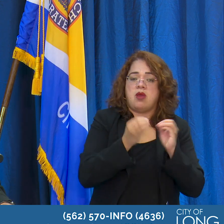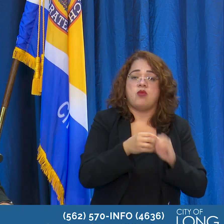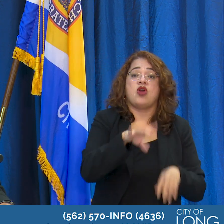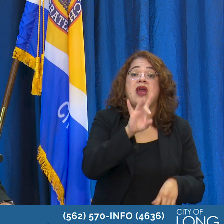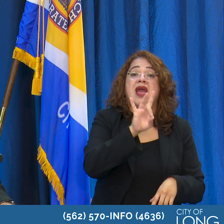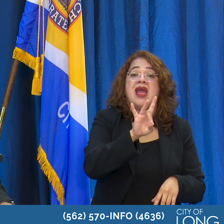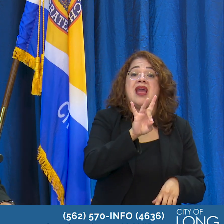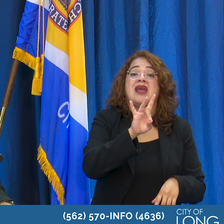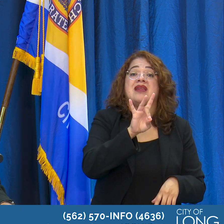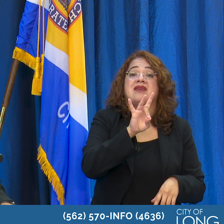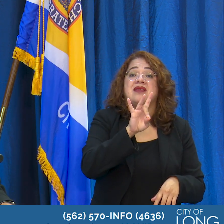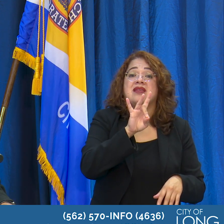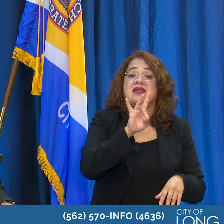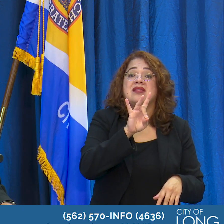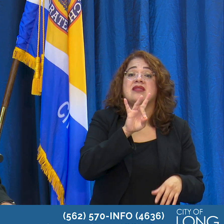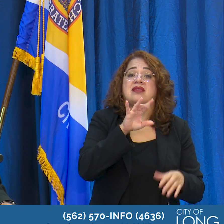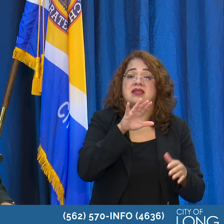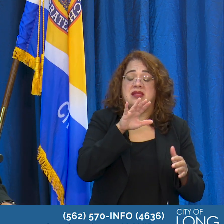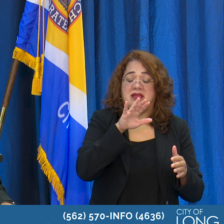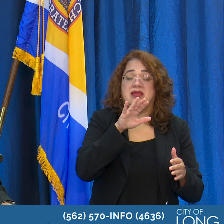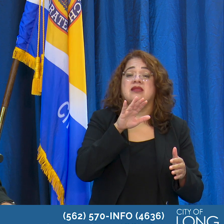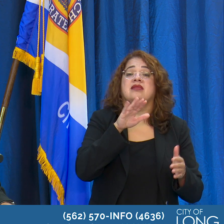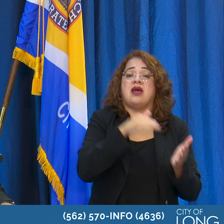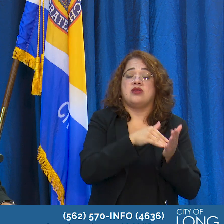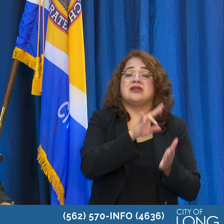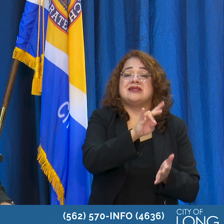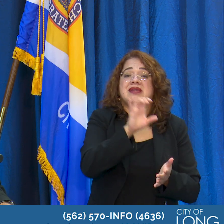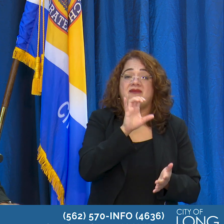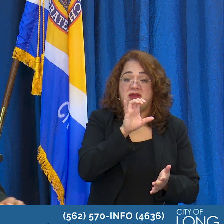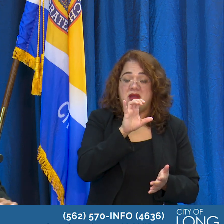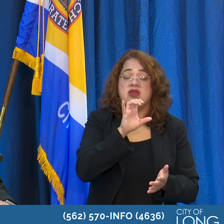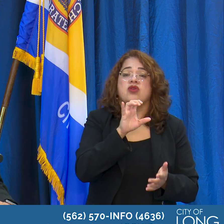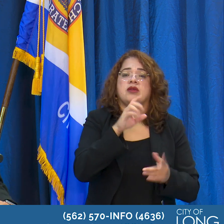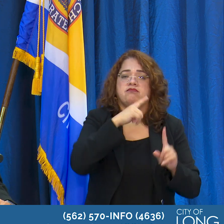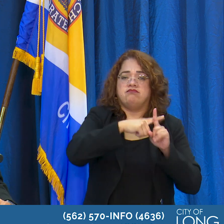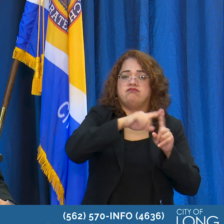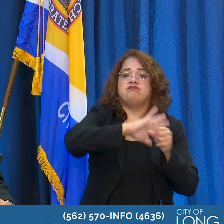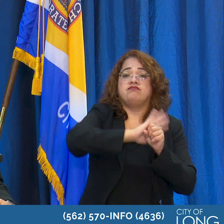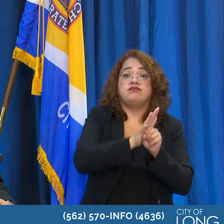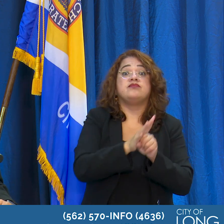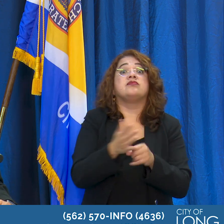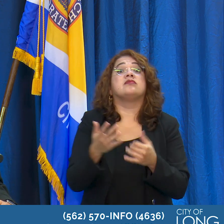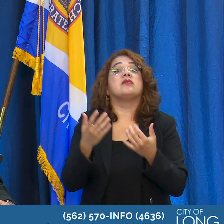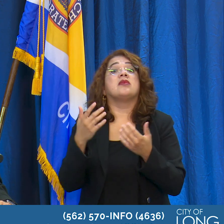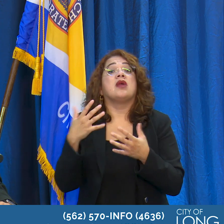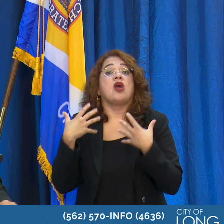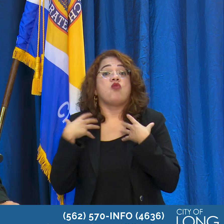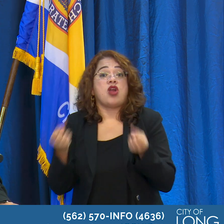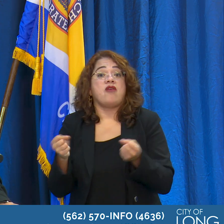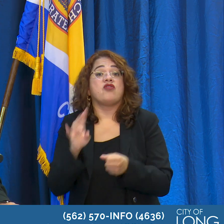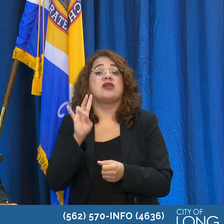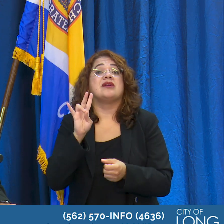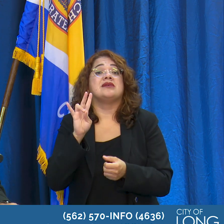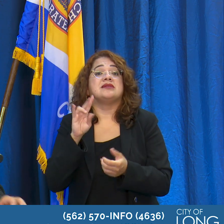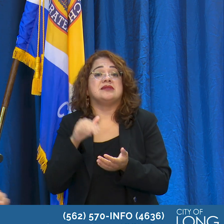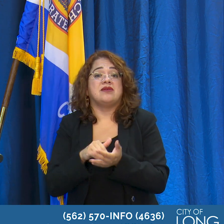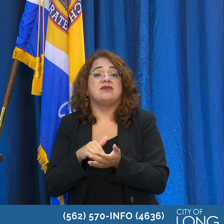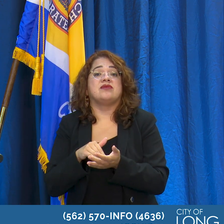but also about 7,300 that have recovered. We have lost 180 lives